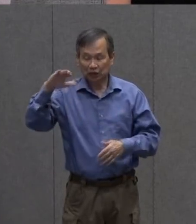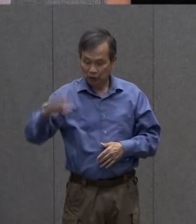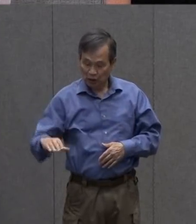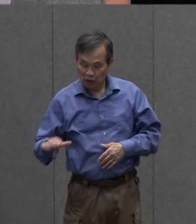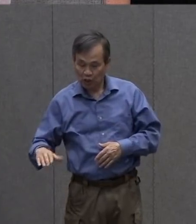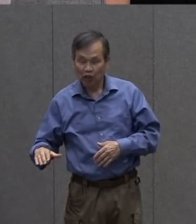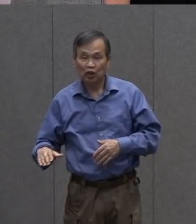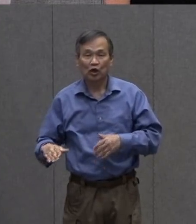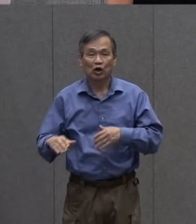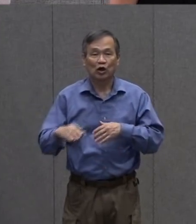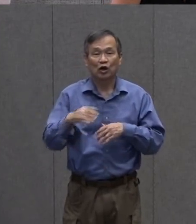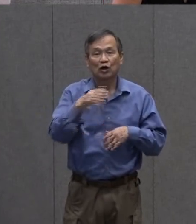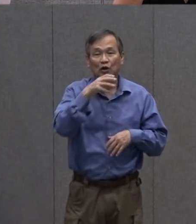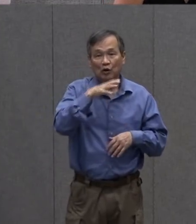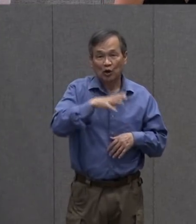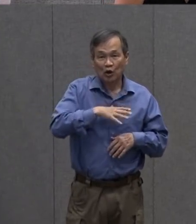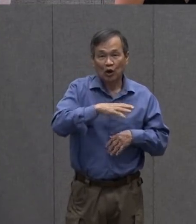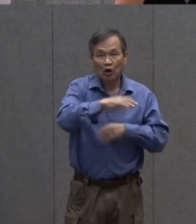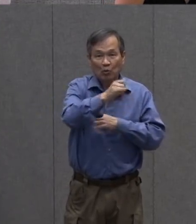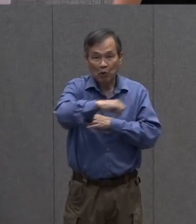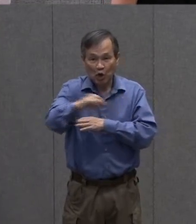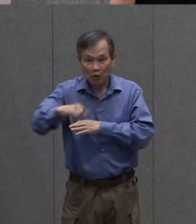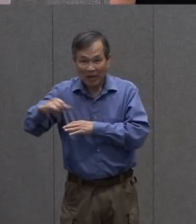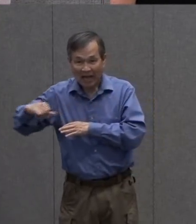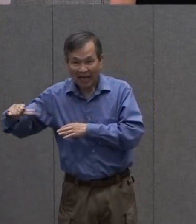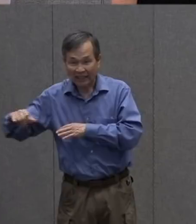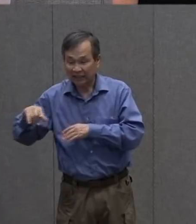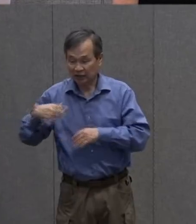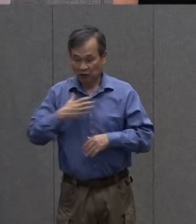So my sentence, Mrs. Kay, is going to be.